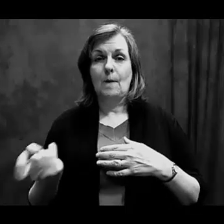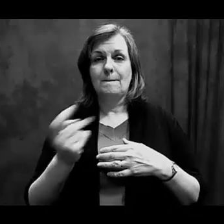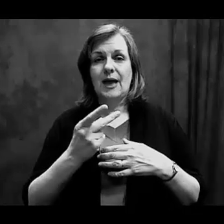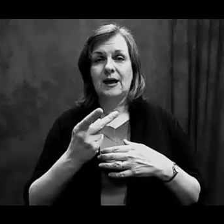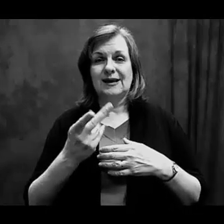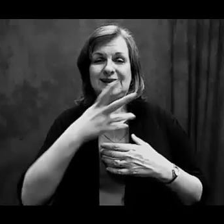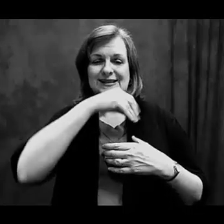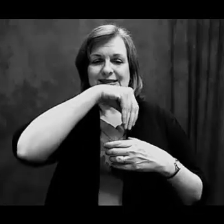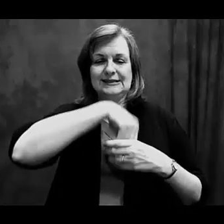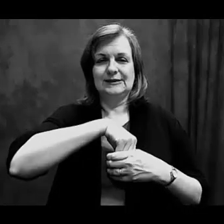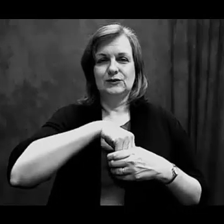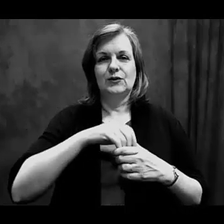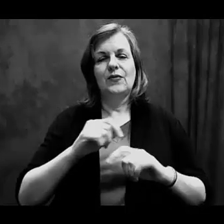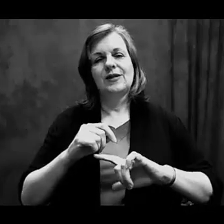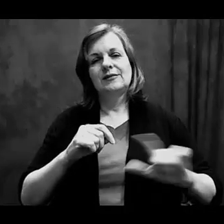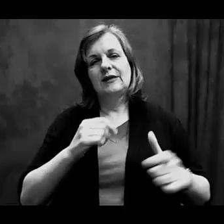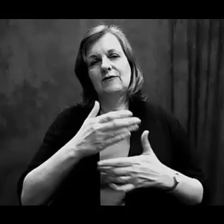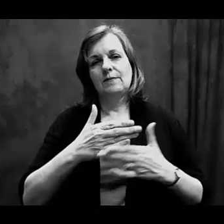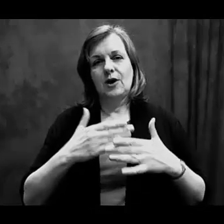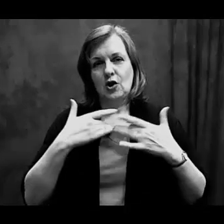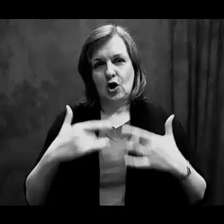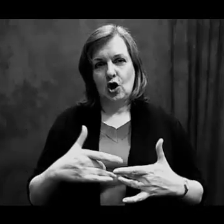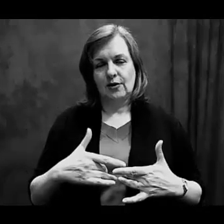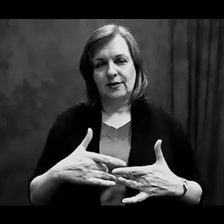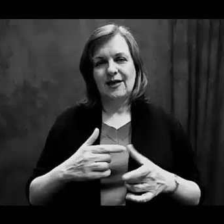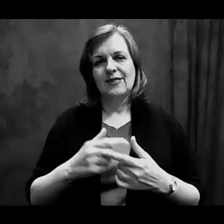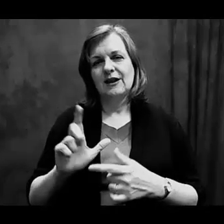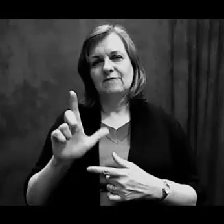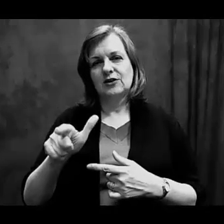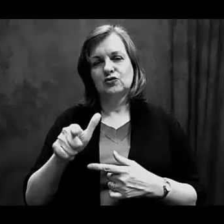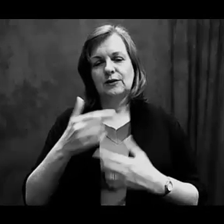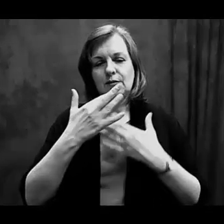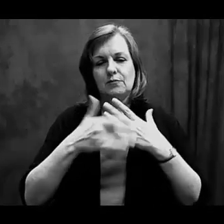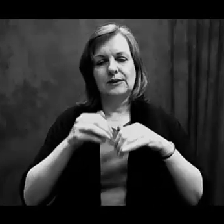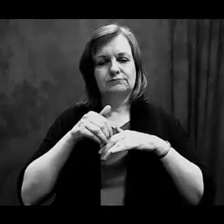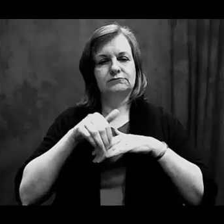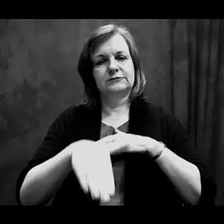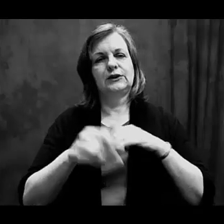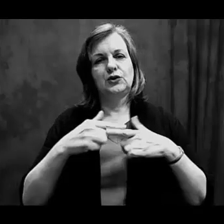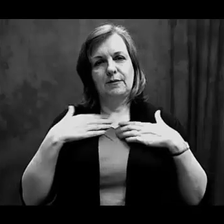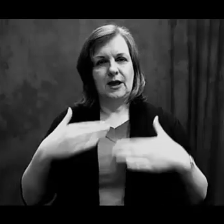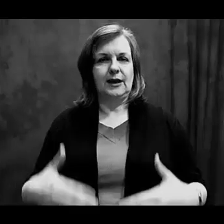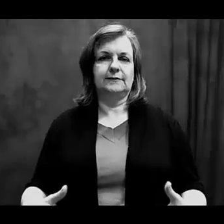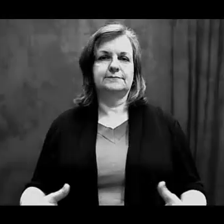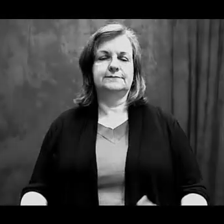and then the blood is gonna return from the lungs to the left side of my heart